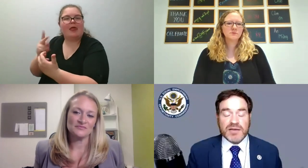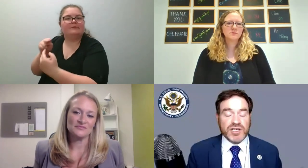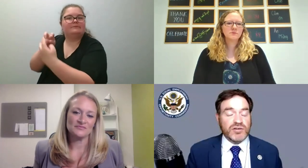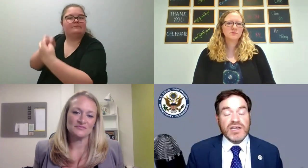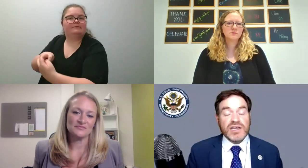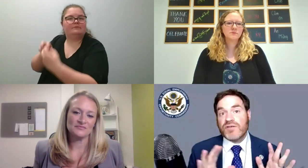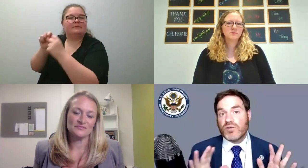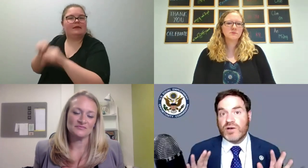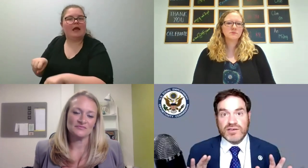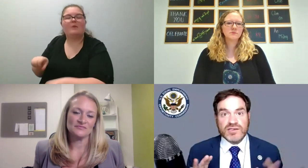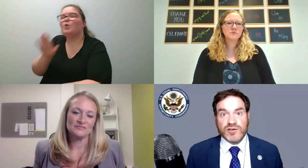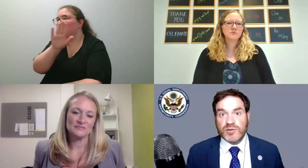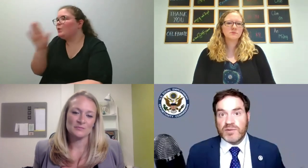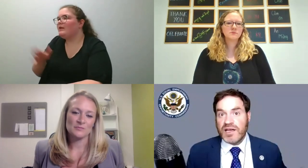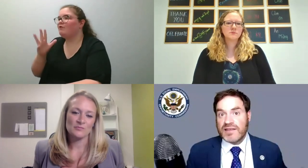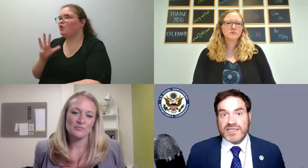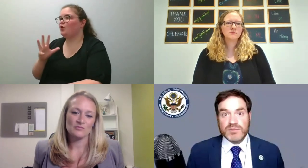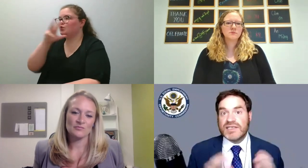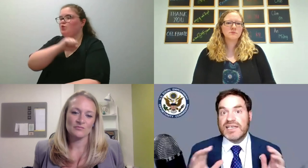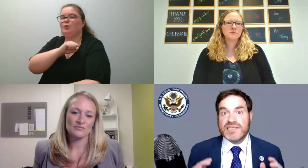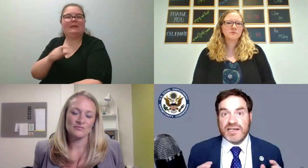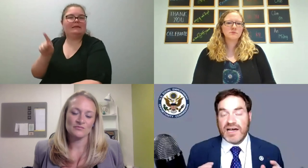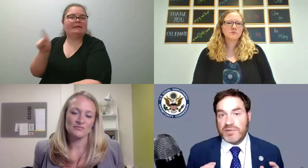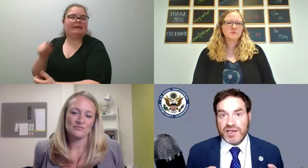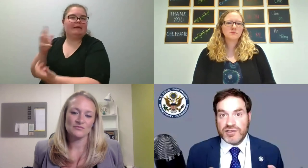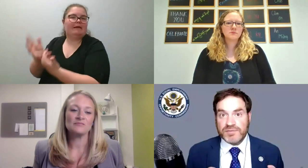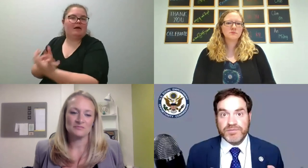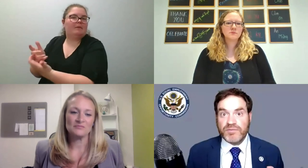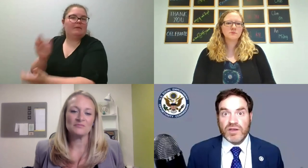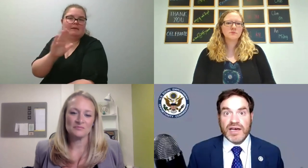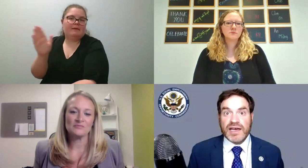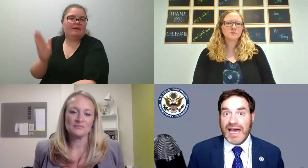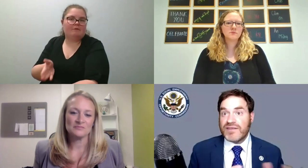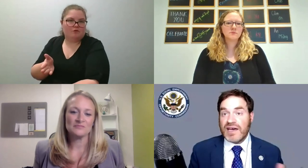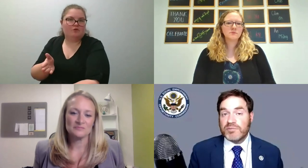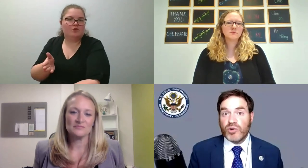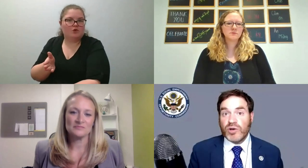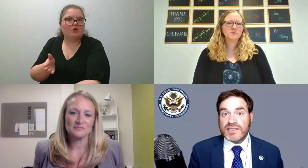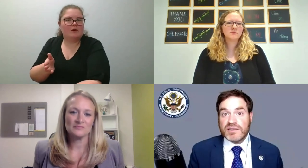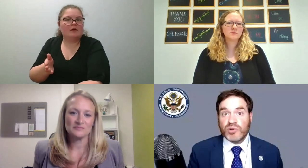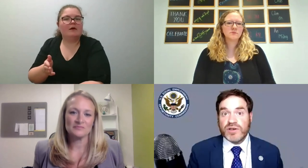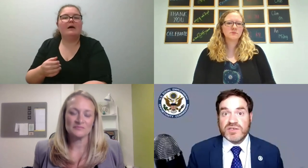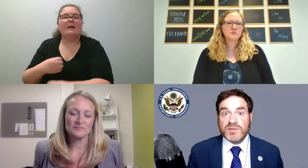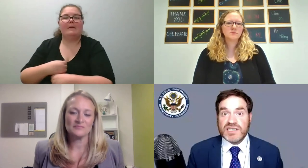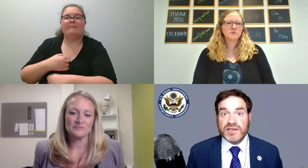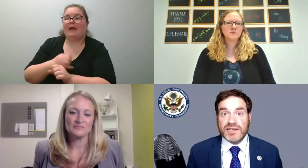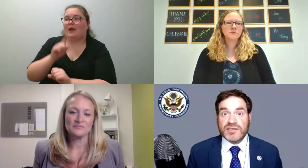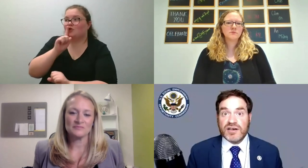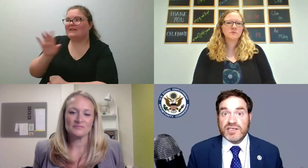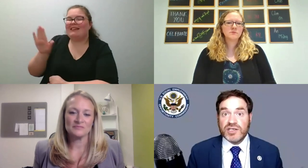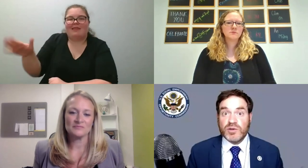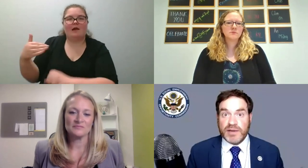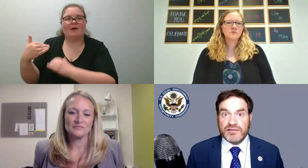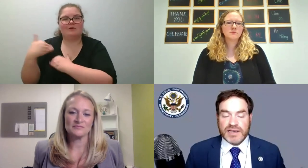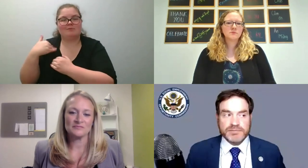but you never want to assume that someone needs an accommodation. Have that employee, it's employee's responsibility to talk to you about that.